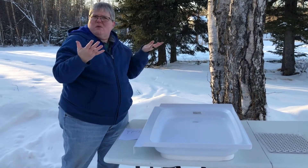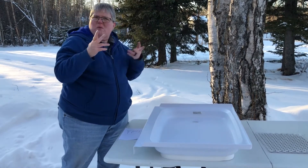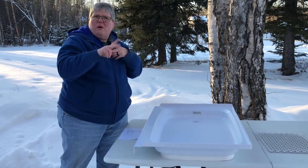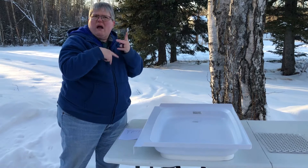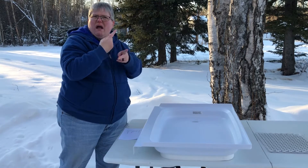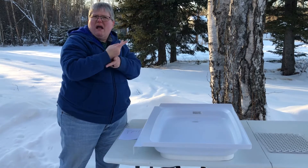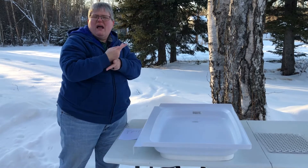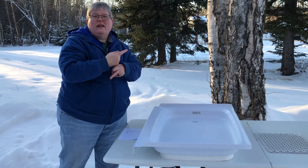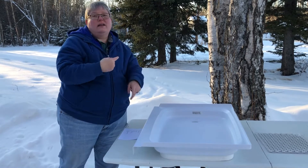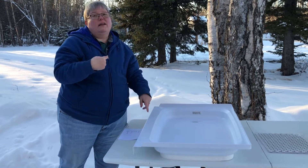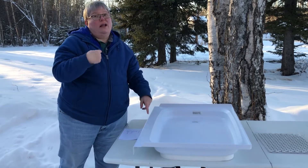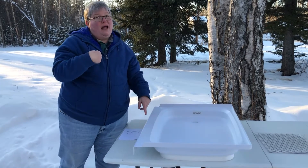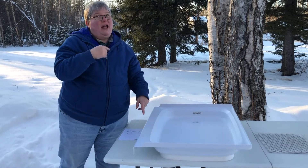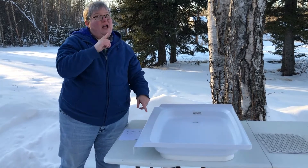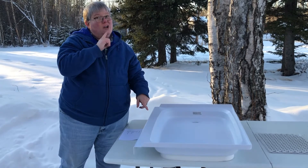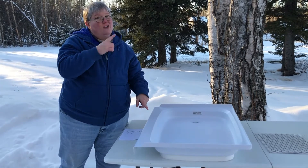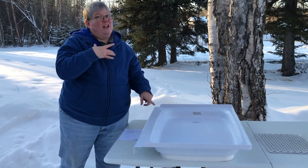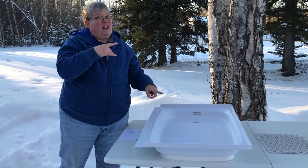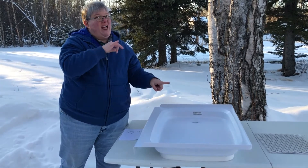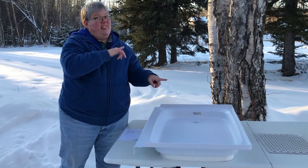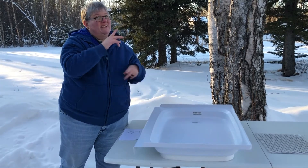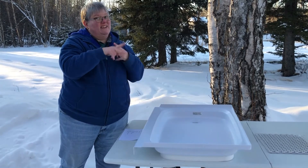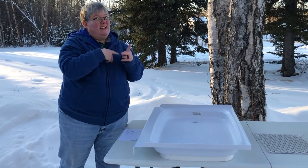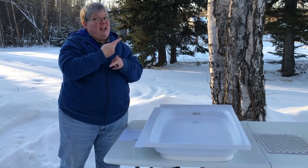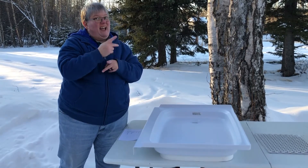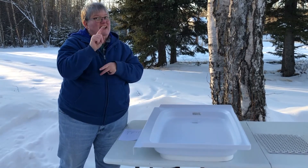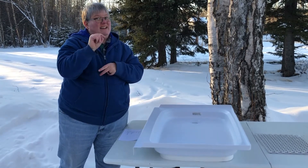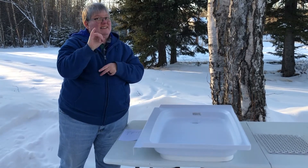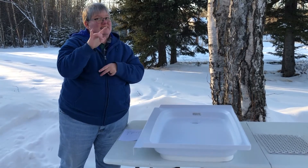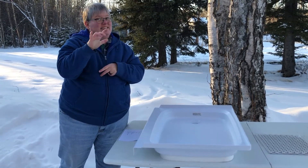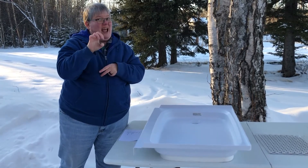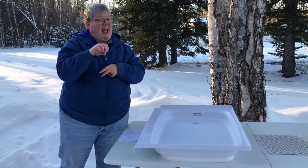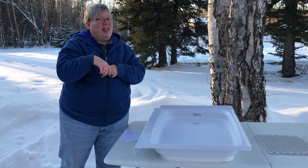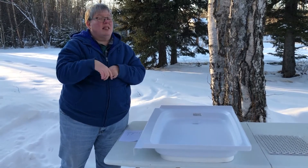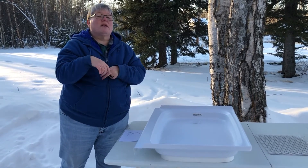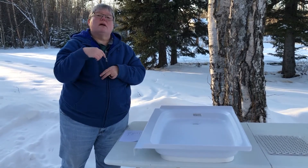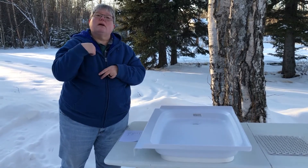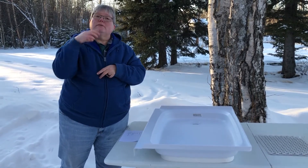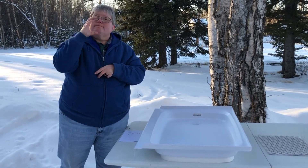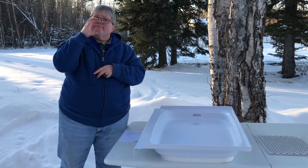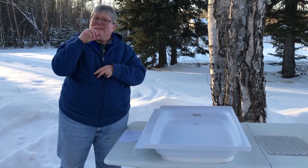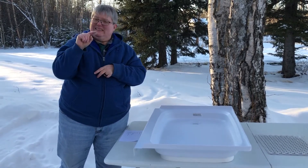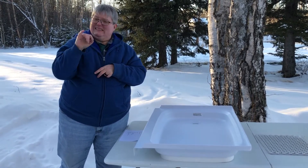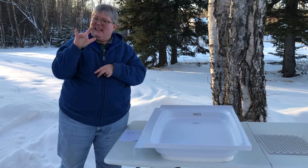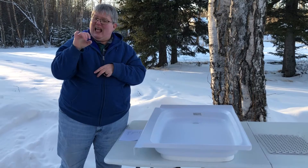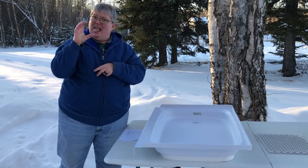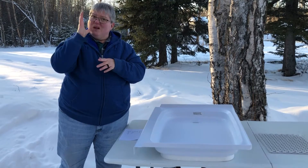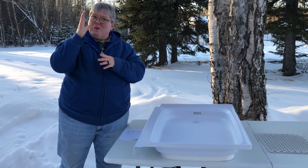What, what kind of wall? So I like this kind of tile. You know we were... tile? Well you know is it going